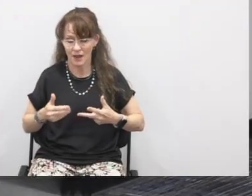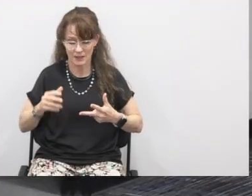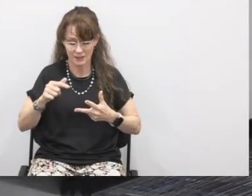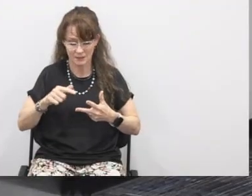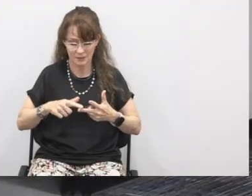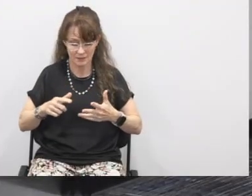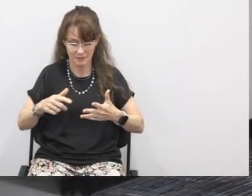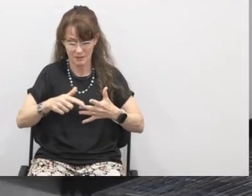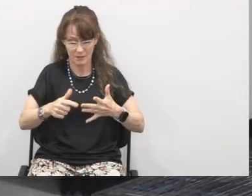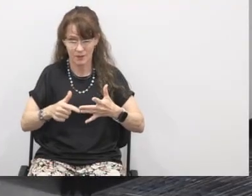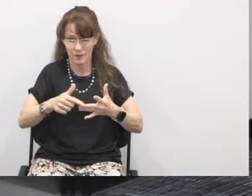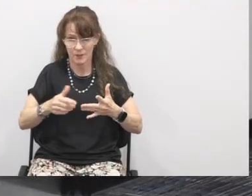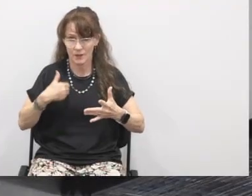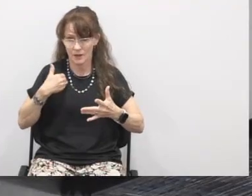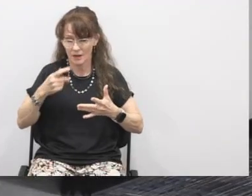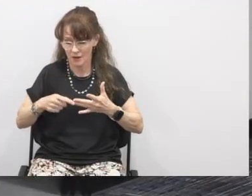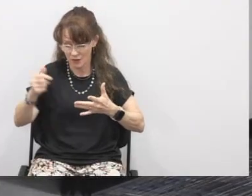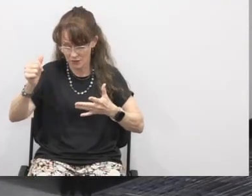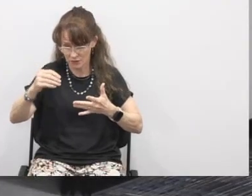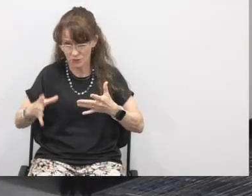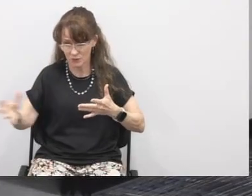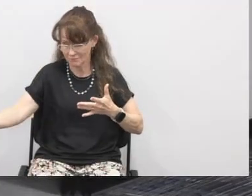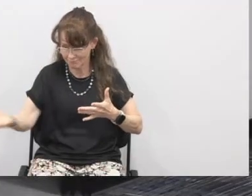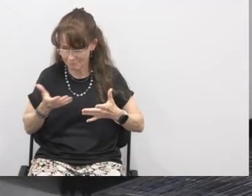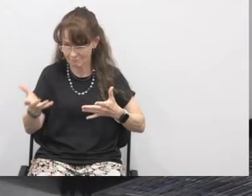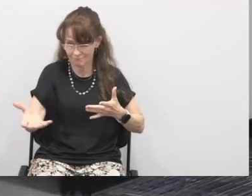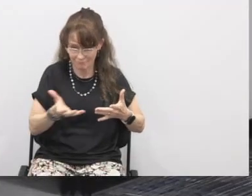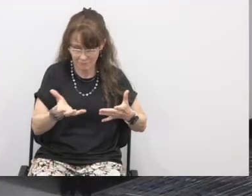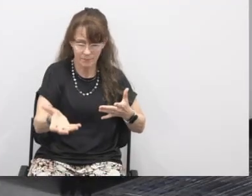that we had identified with our supporting adults from pulse survey data